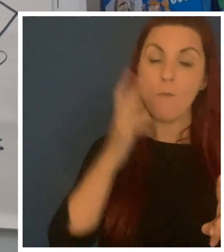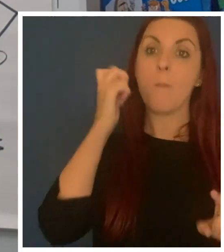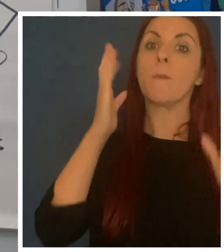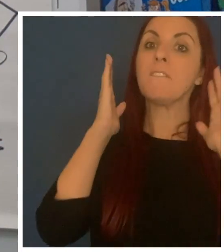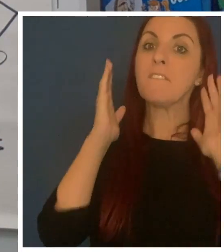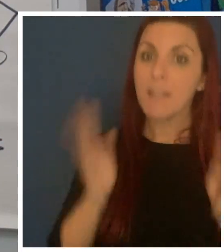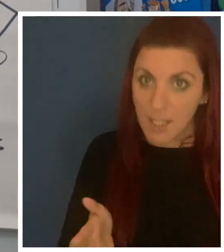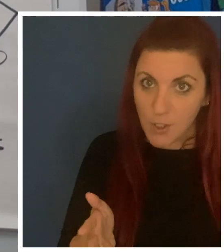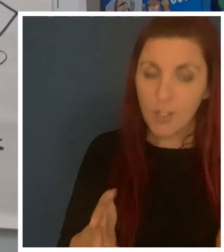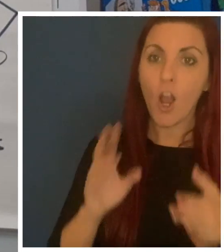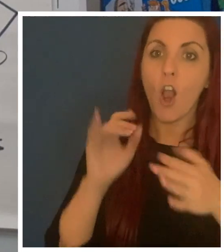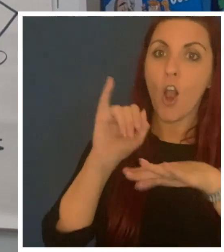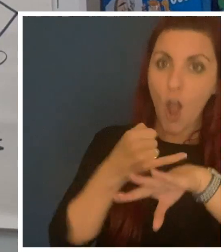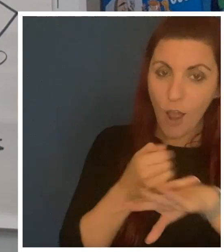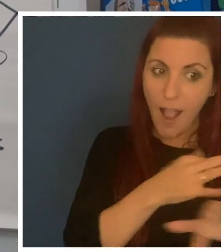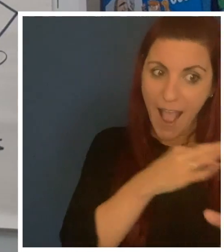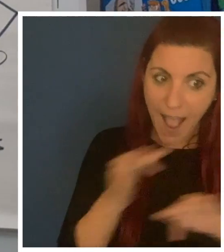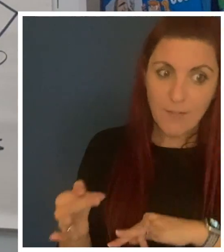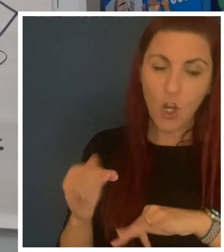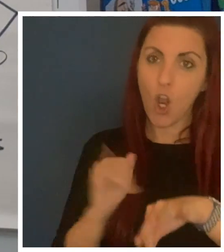remember to colour it in, colour in my drawings, colour in your drawings and